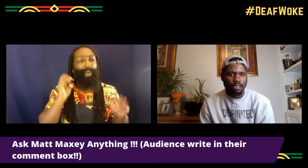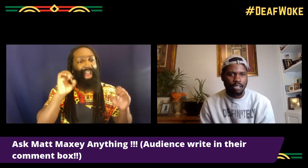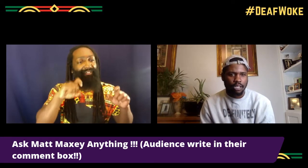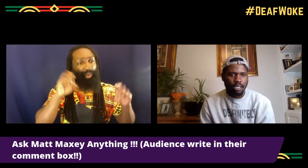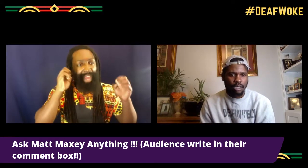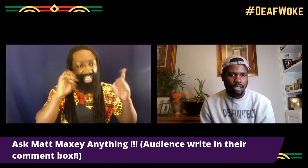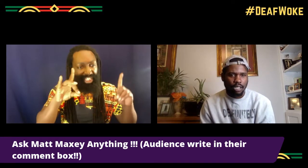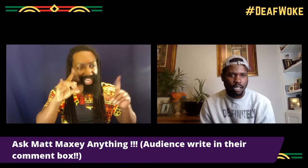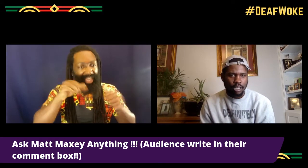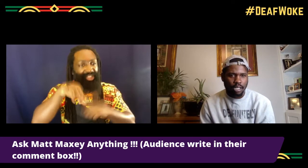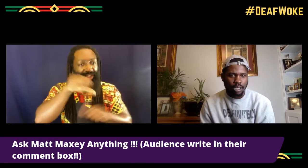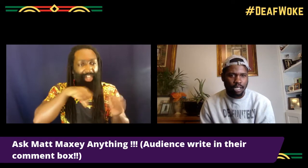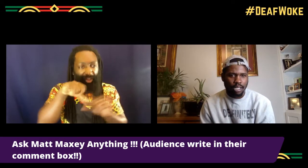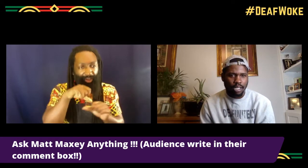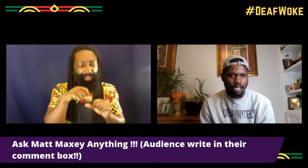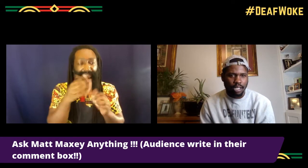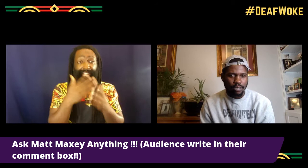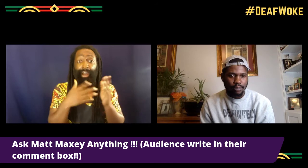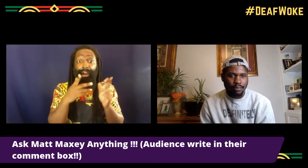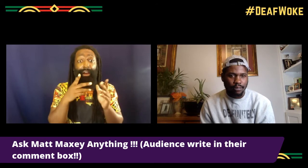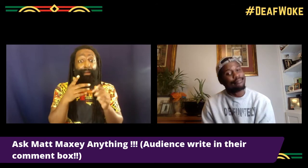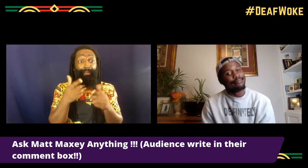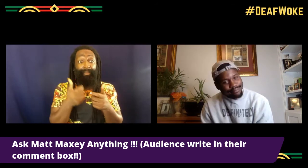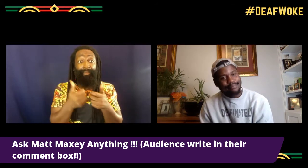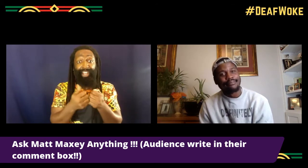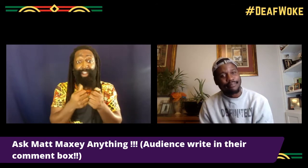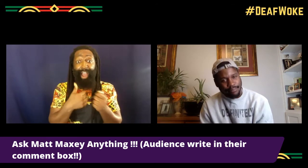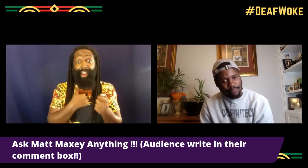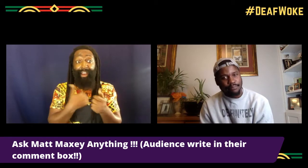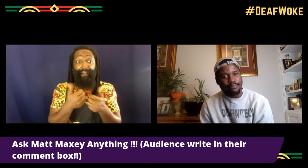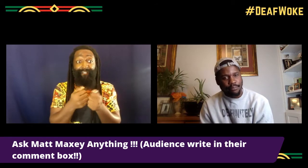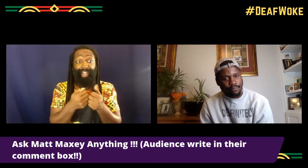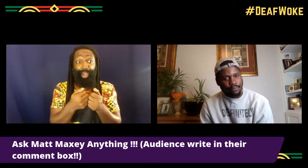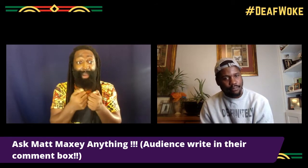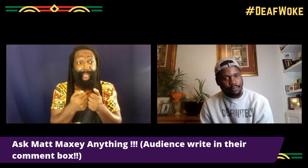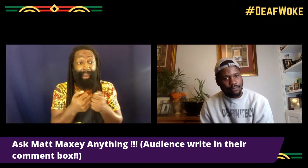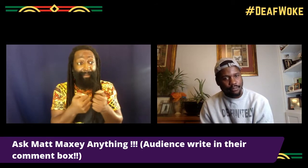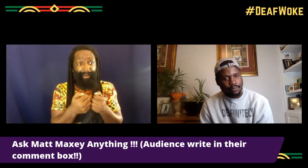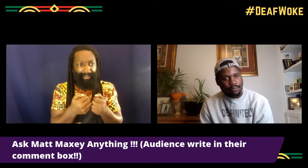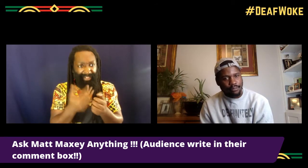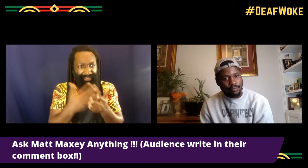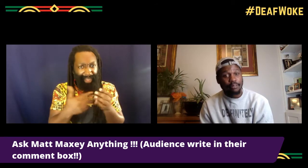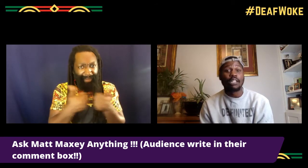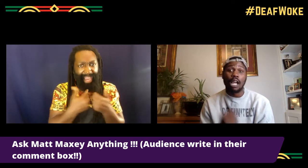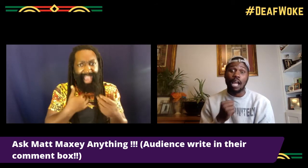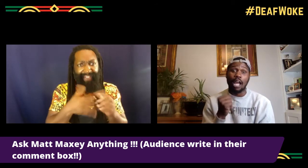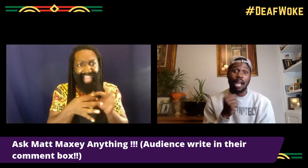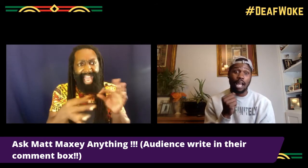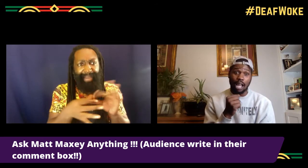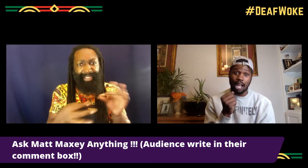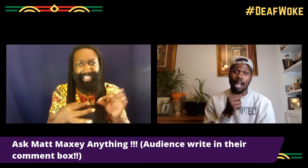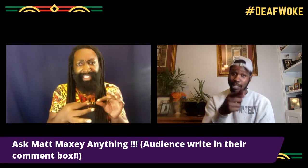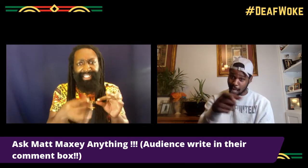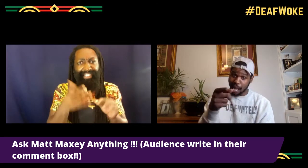trying to get that persons attention. Yeah, some people we have to, as people we have to educate each other. You know, like playing video games,